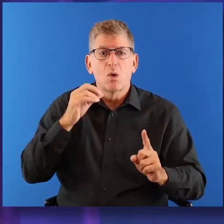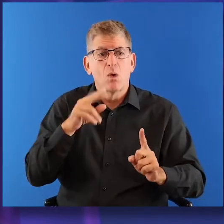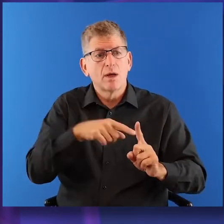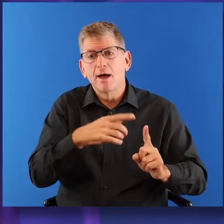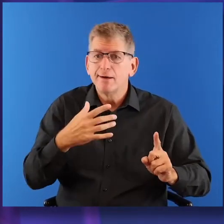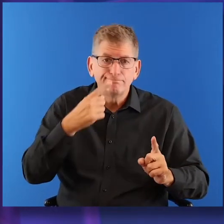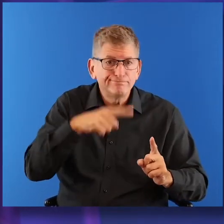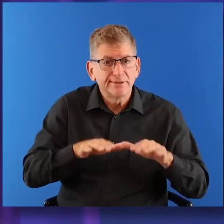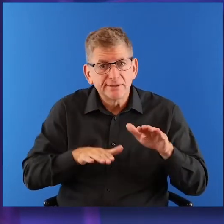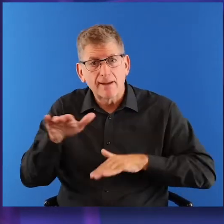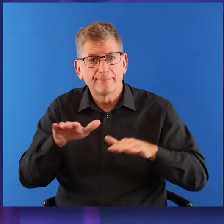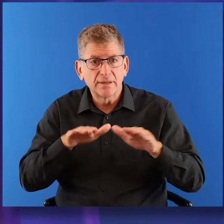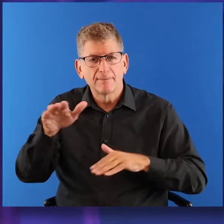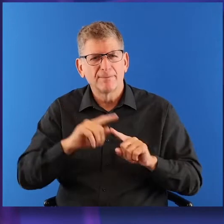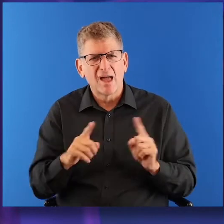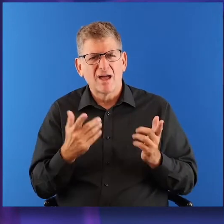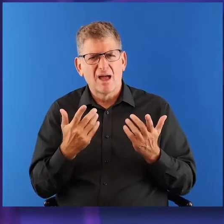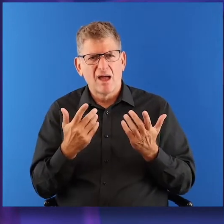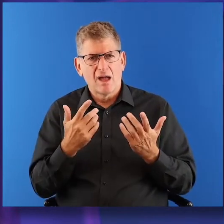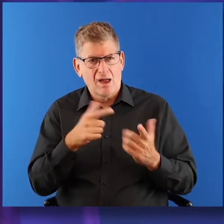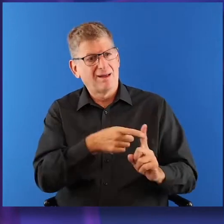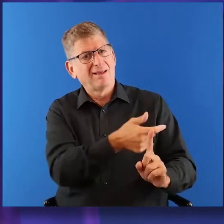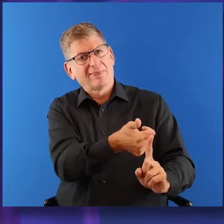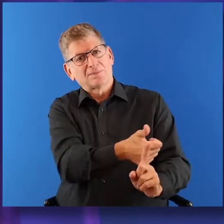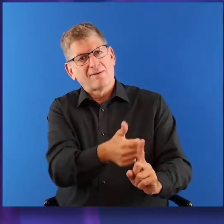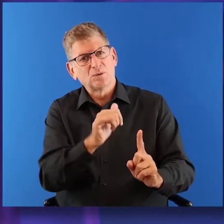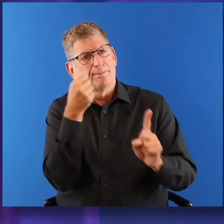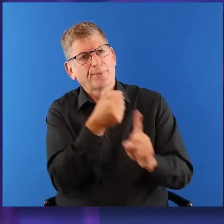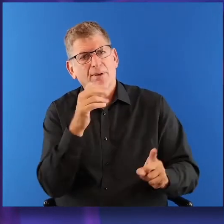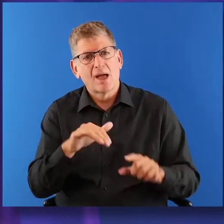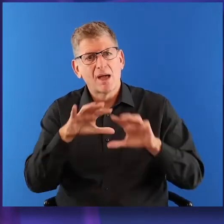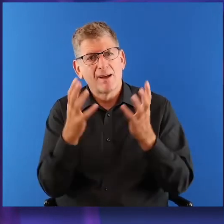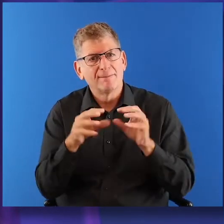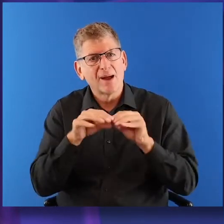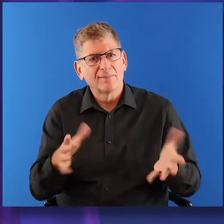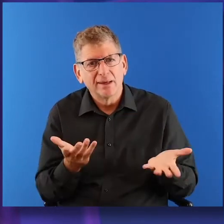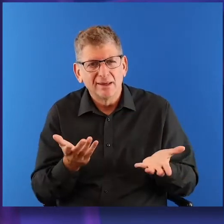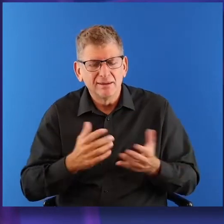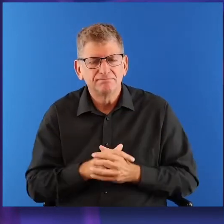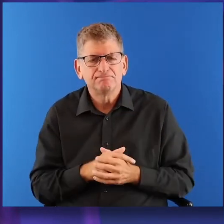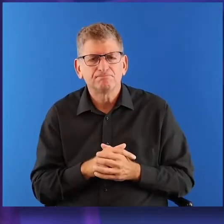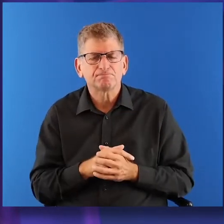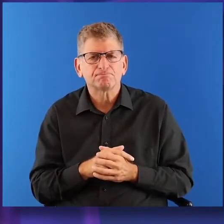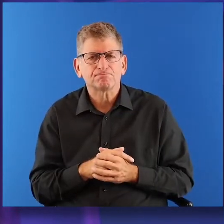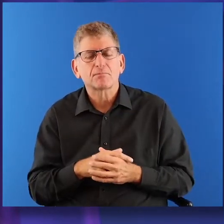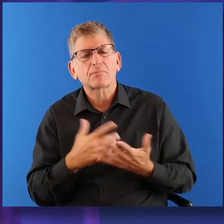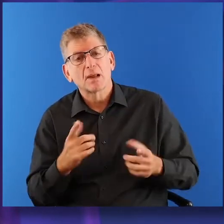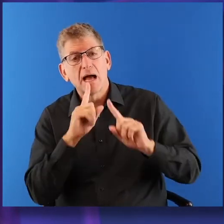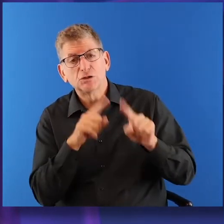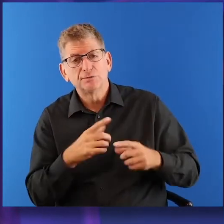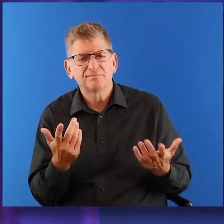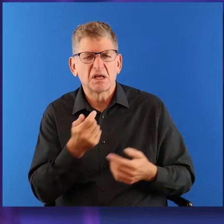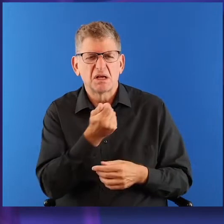up but are also being hit by the pandemic? It's a few things. The states and localities have